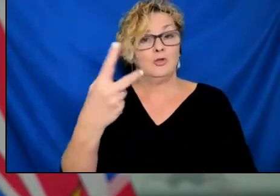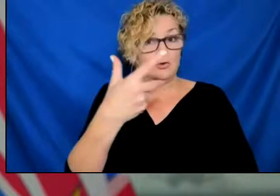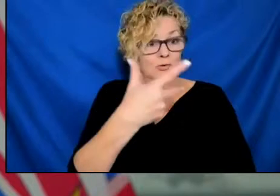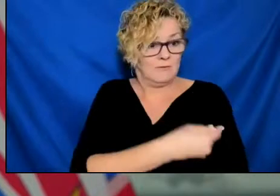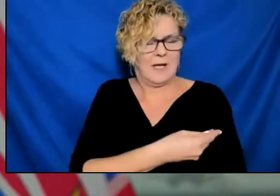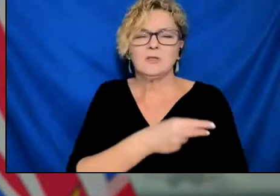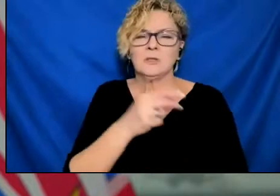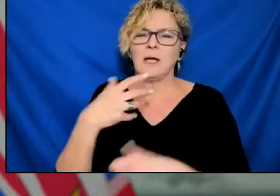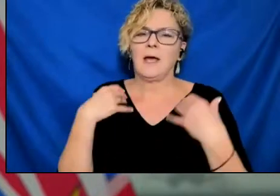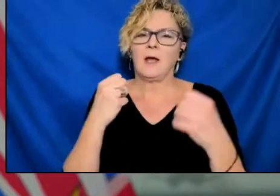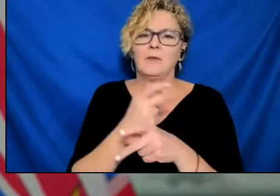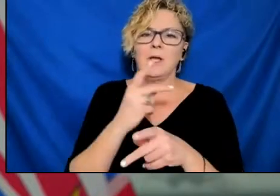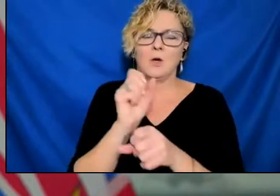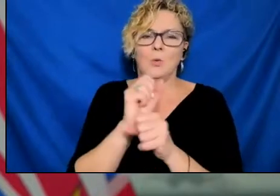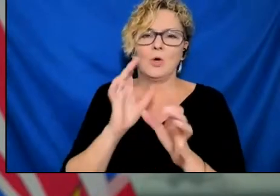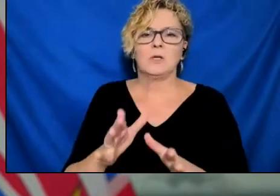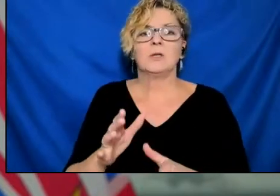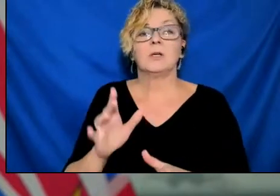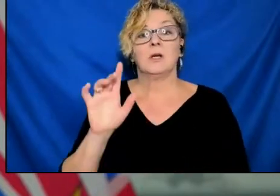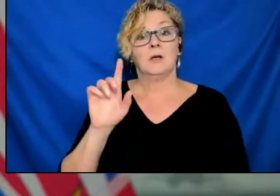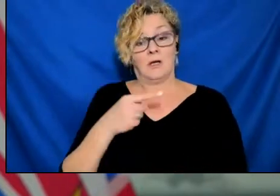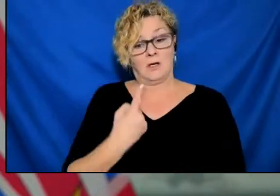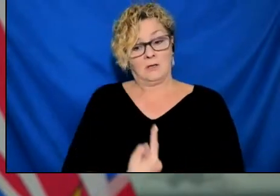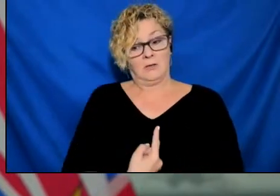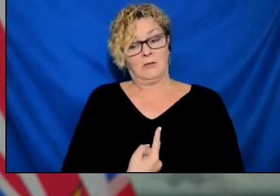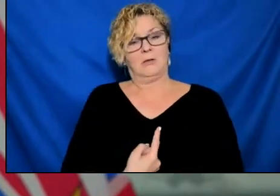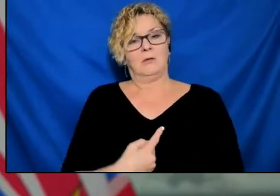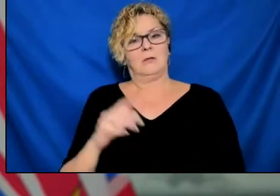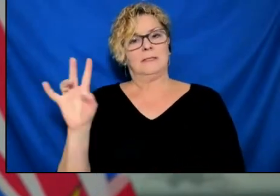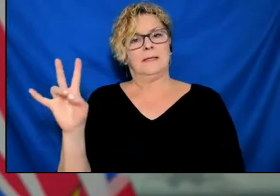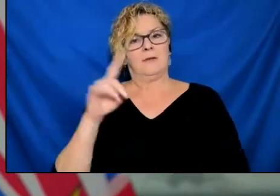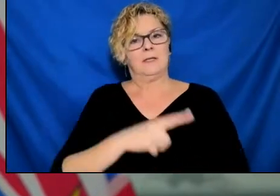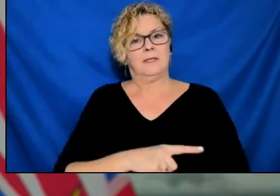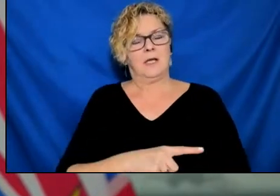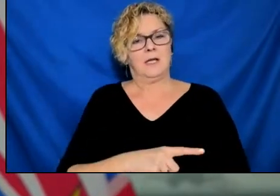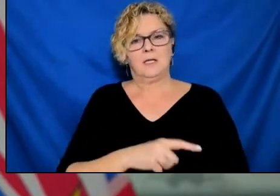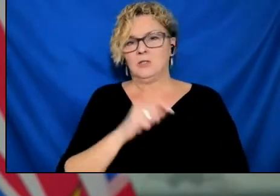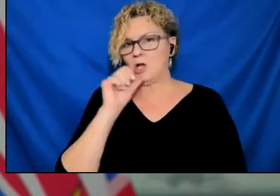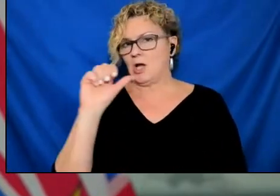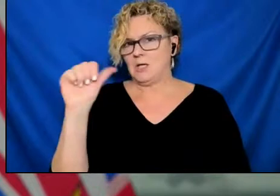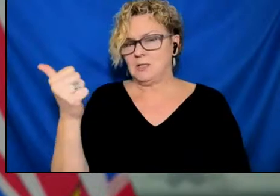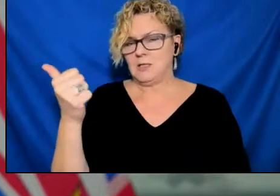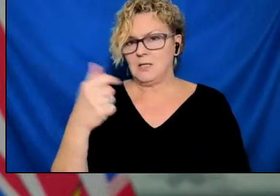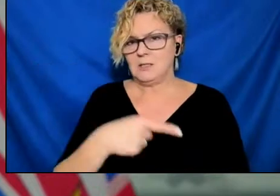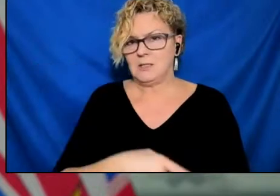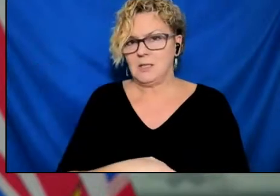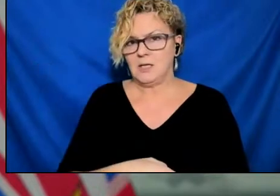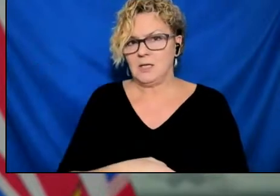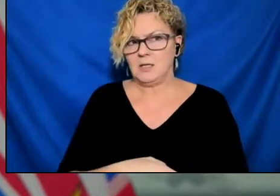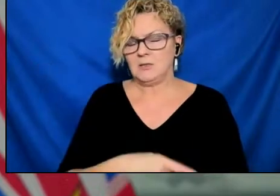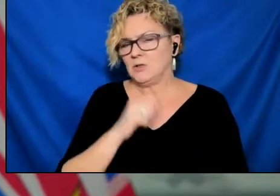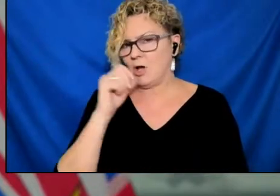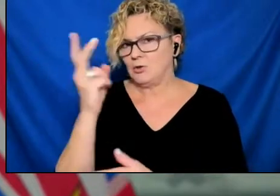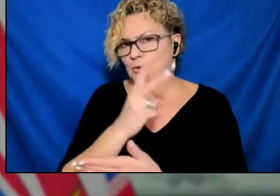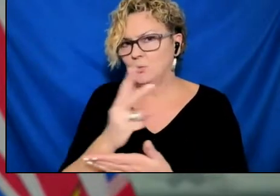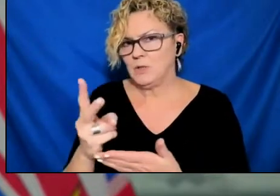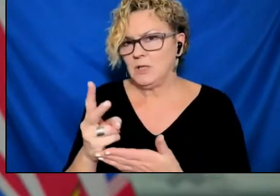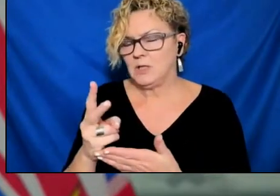QuebecPieces, guidance. Was chao